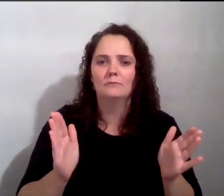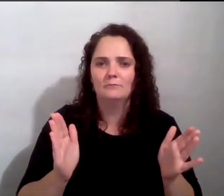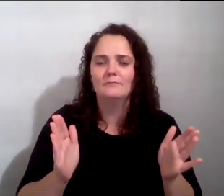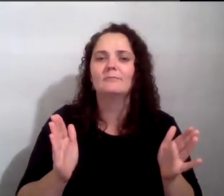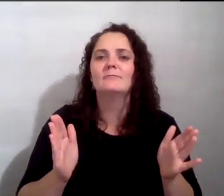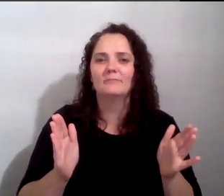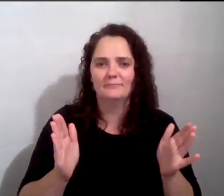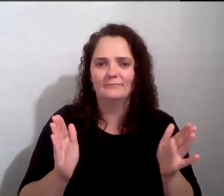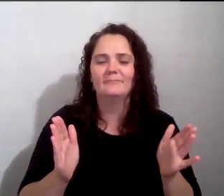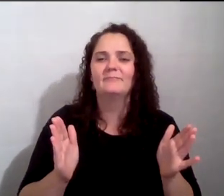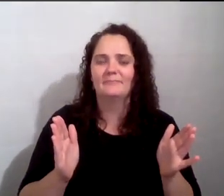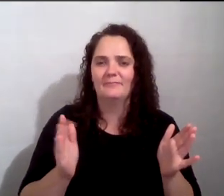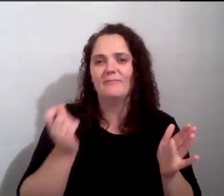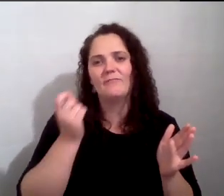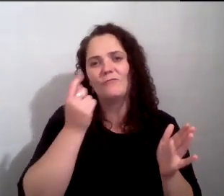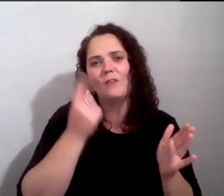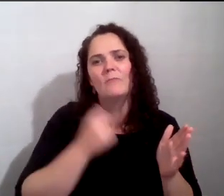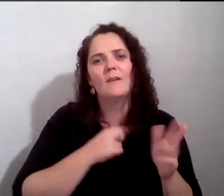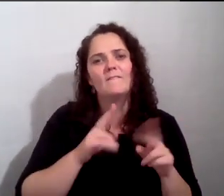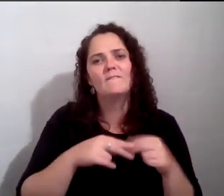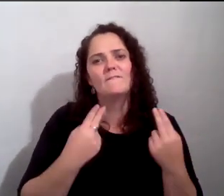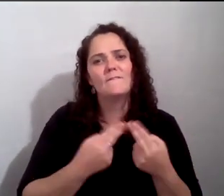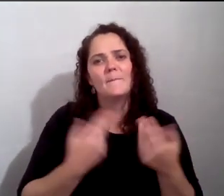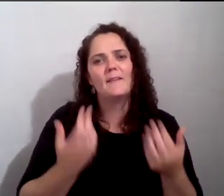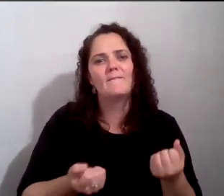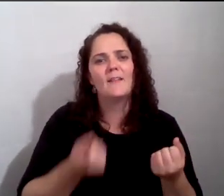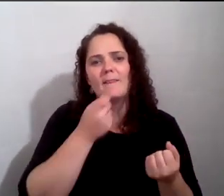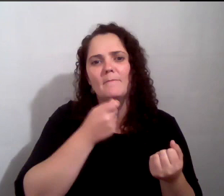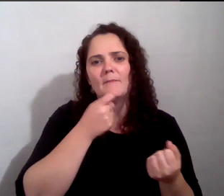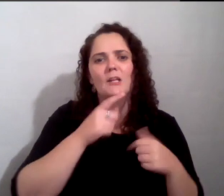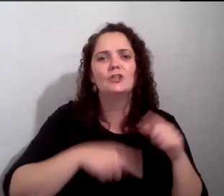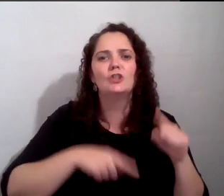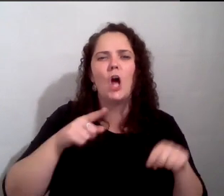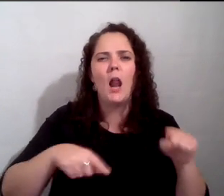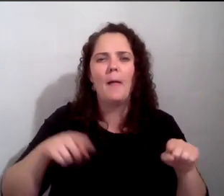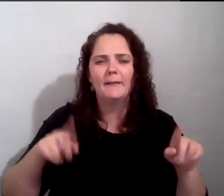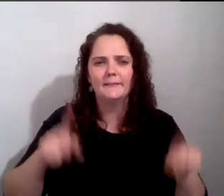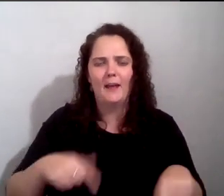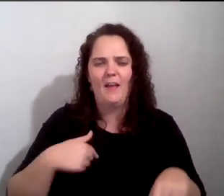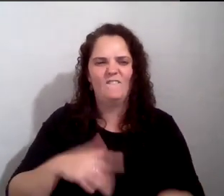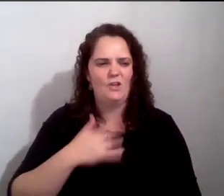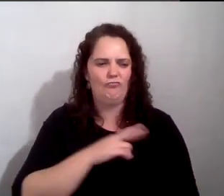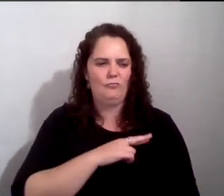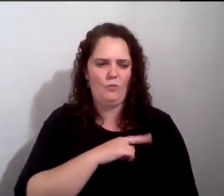immediately in front of me to this sort of weird dynamic that had started to run in my family where I felt responsible for getting everybody out of